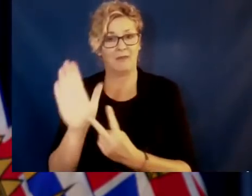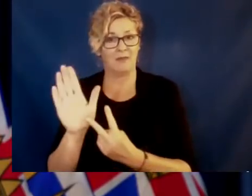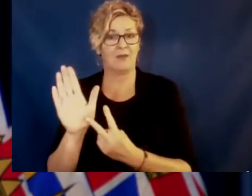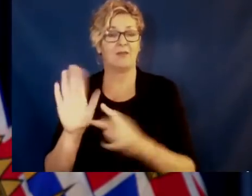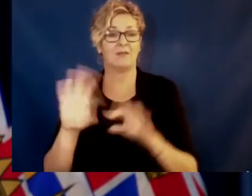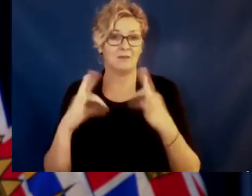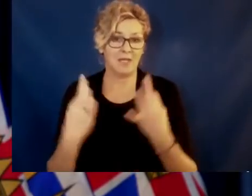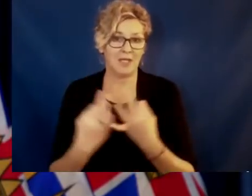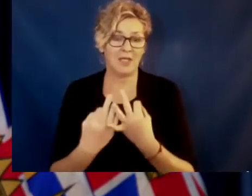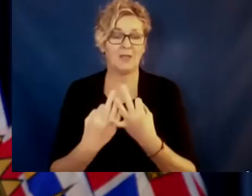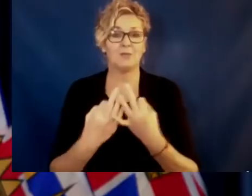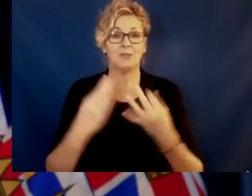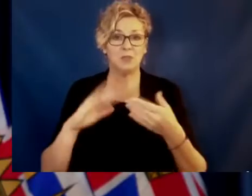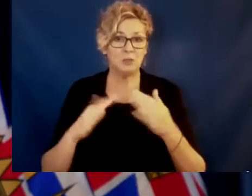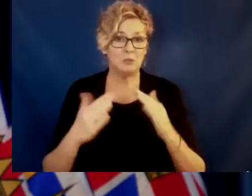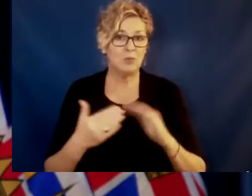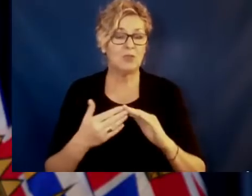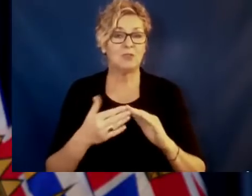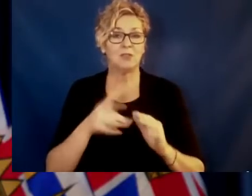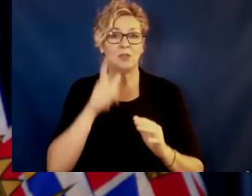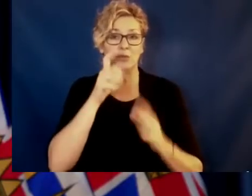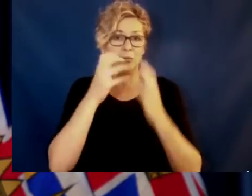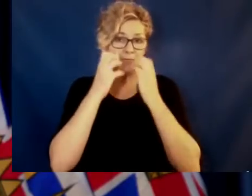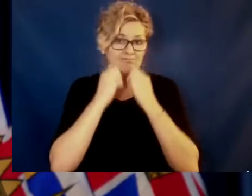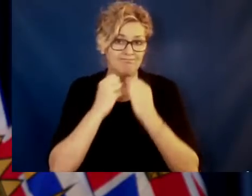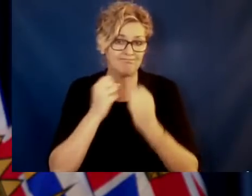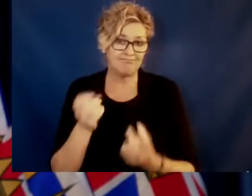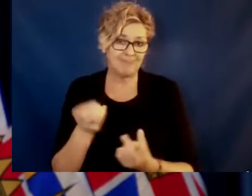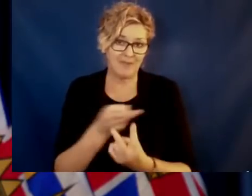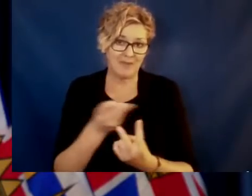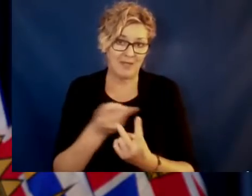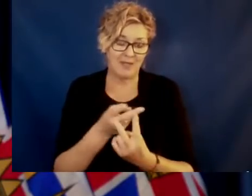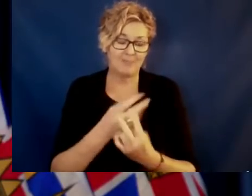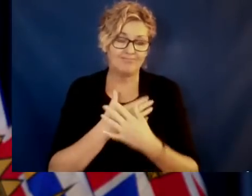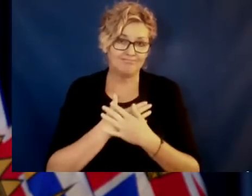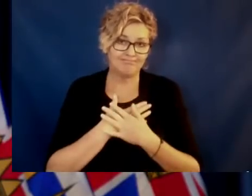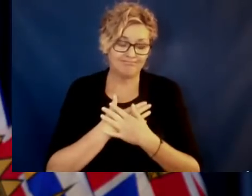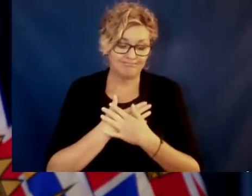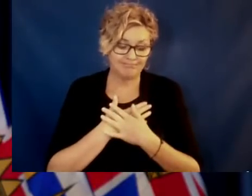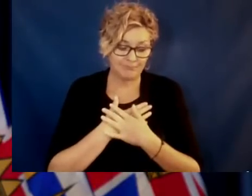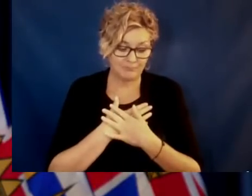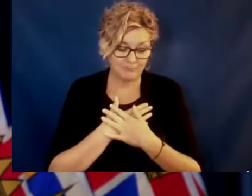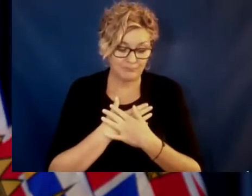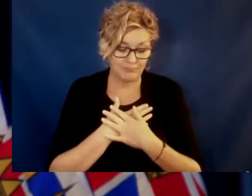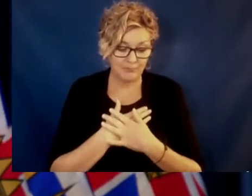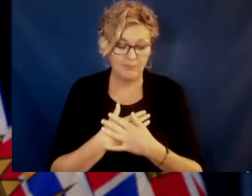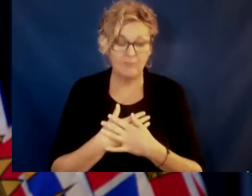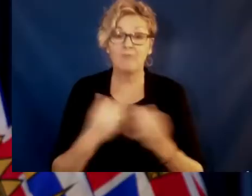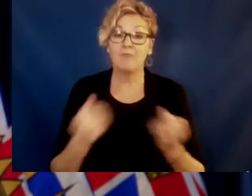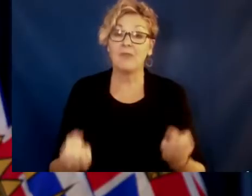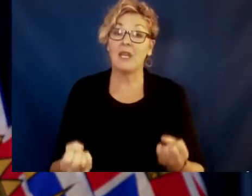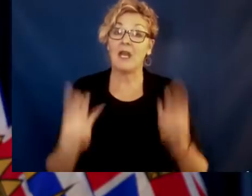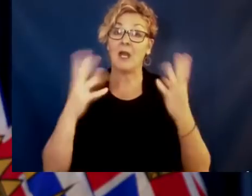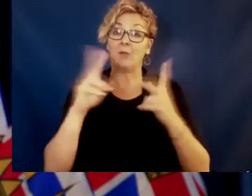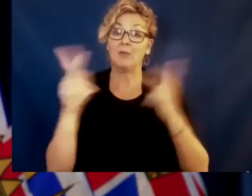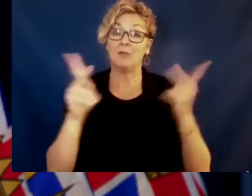We now have 4,028 people who are under public health monitoring, and 9,753 people